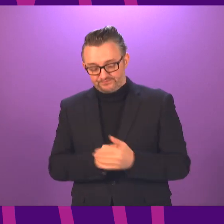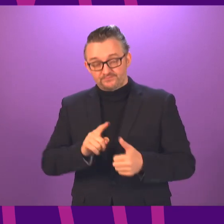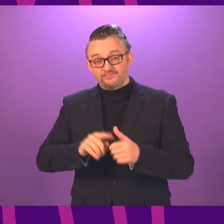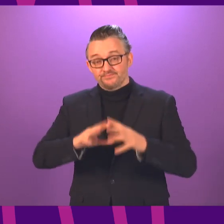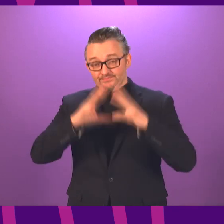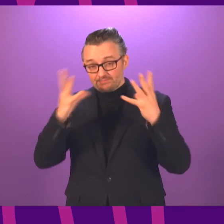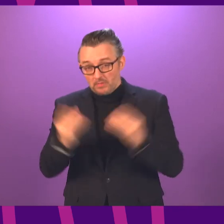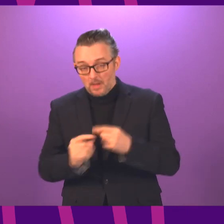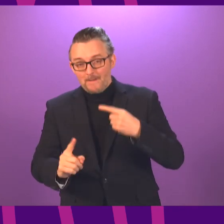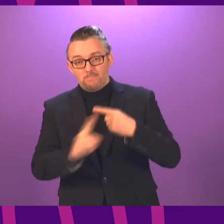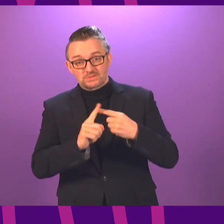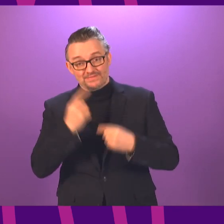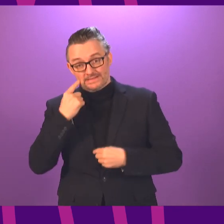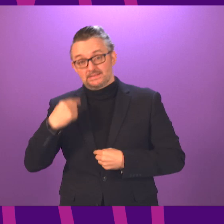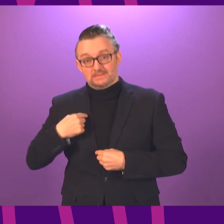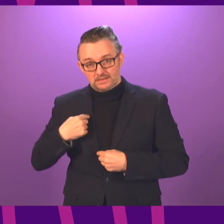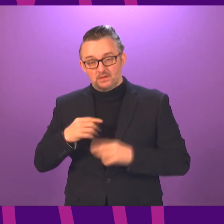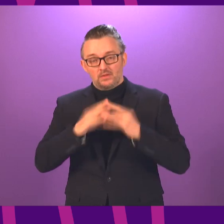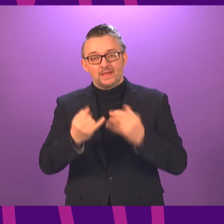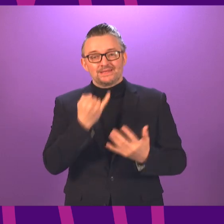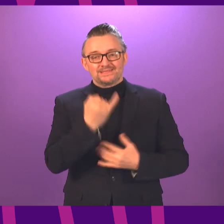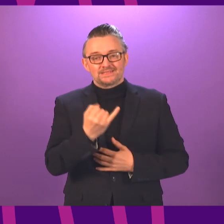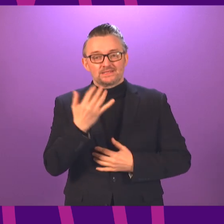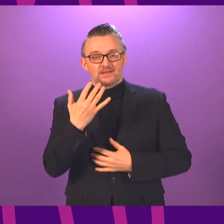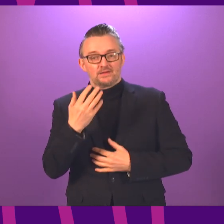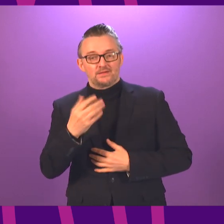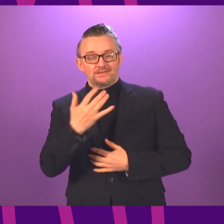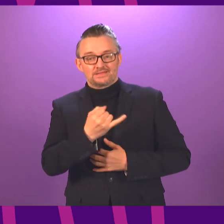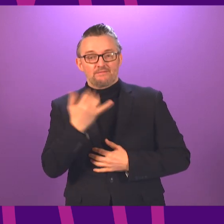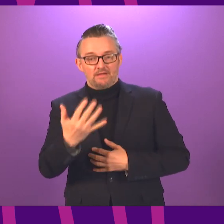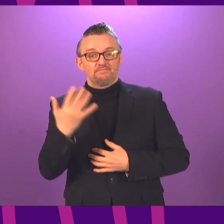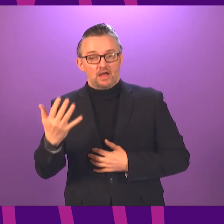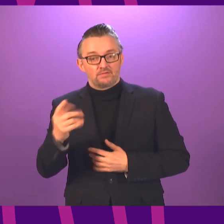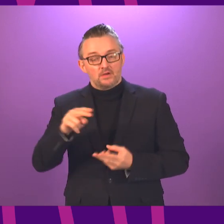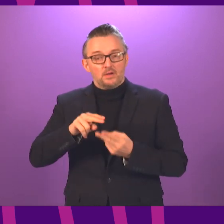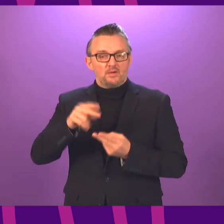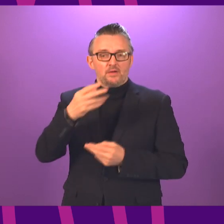of positive cases that were reported yesterday was 655. That is 4.8 per cent of all tests